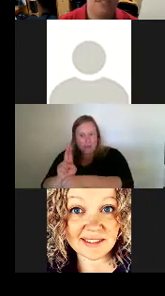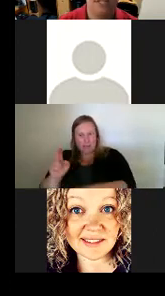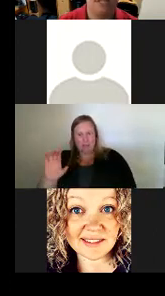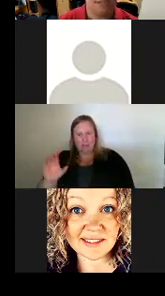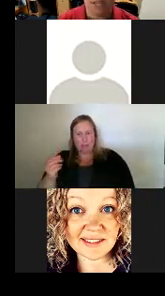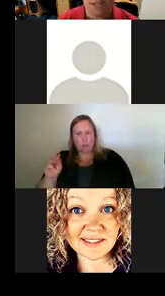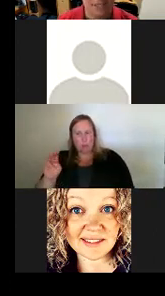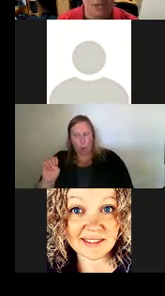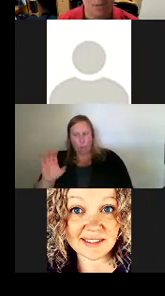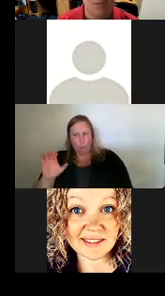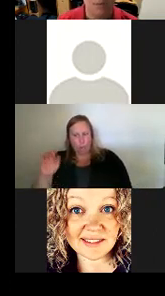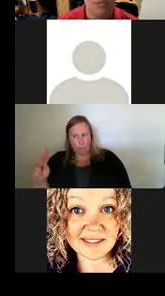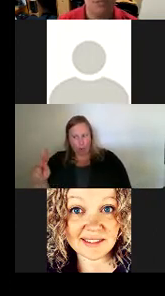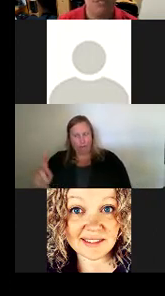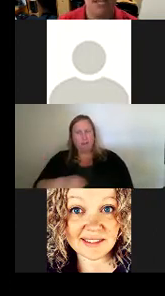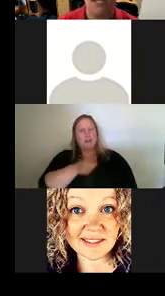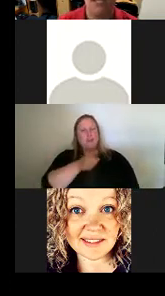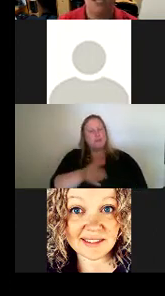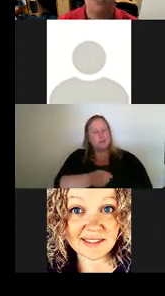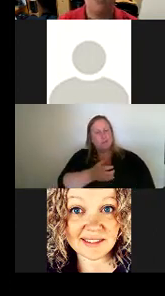SETTINGS THAT IS BEYOND THE SCOPE OF WHAT WE ARE DOING TODAY.